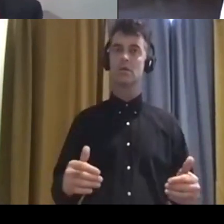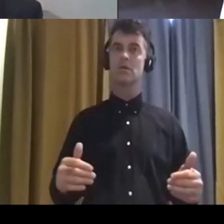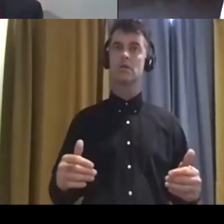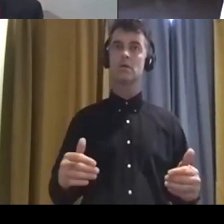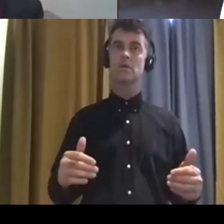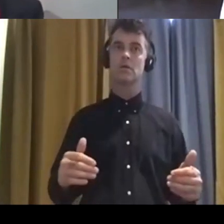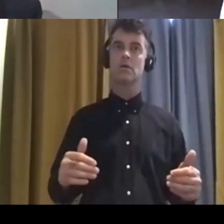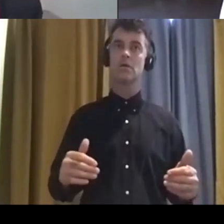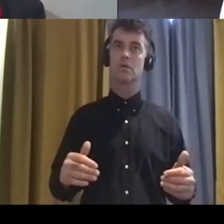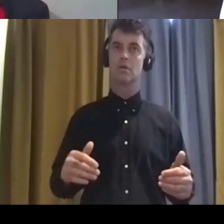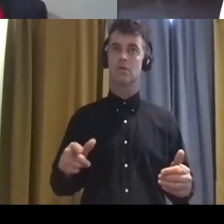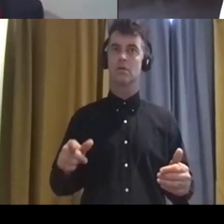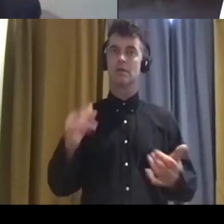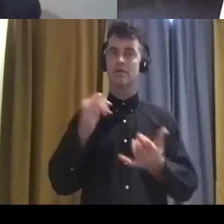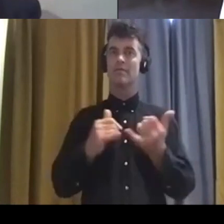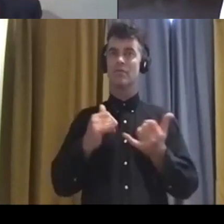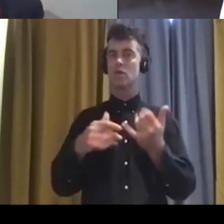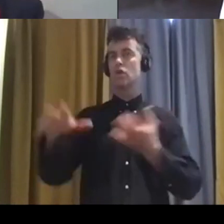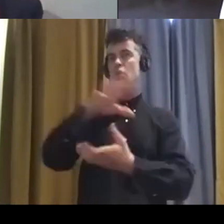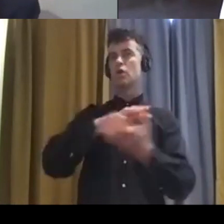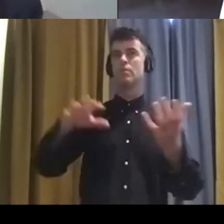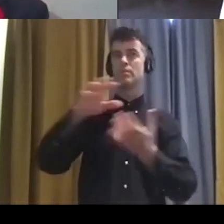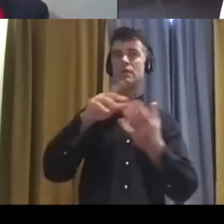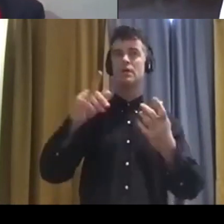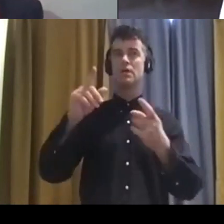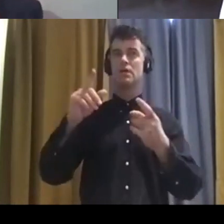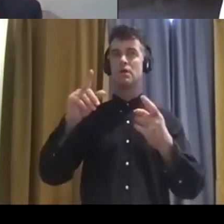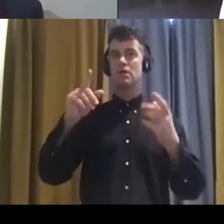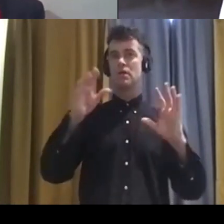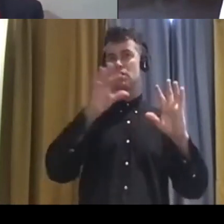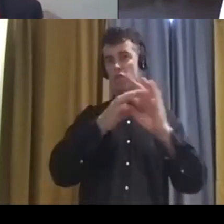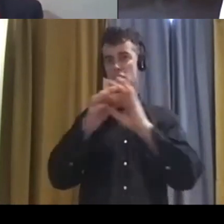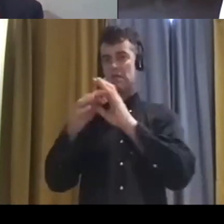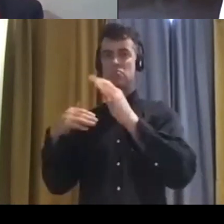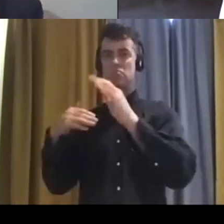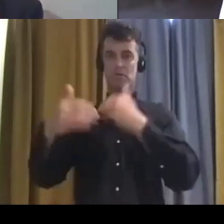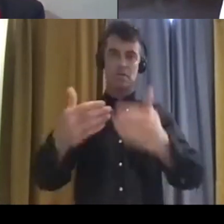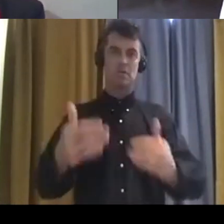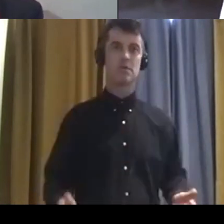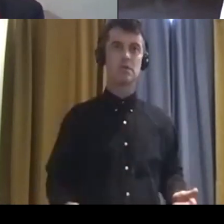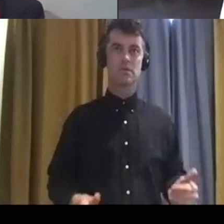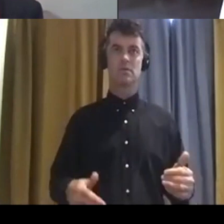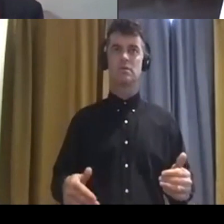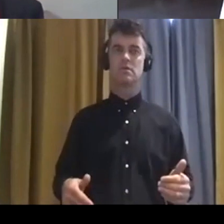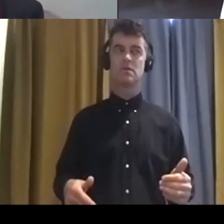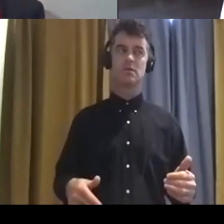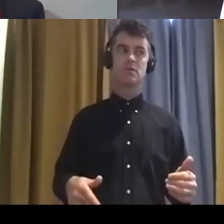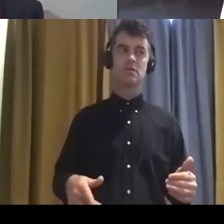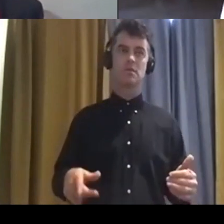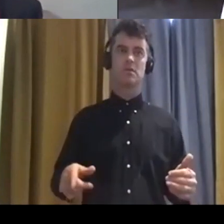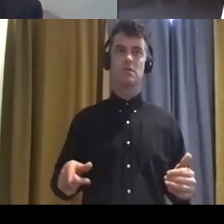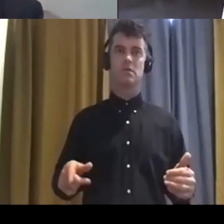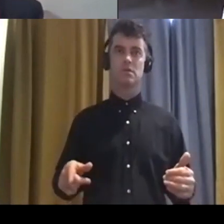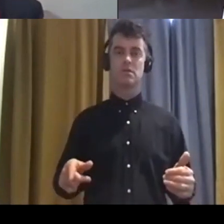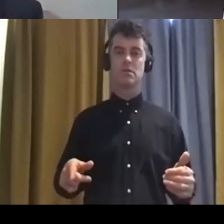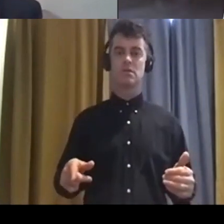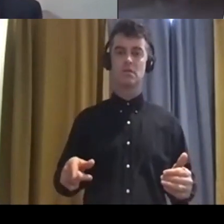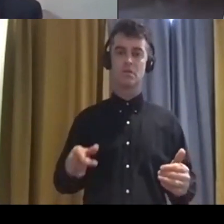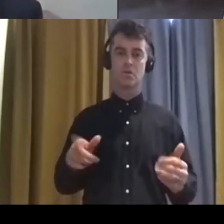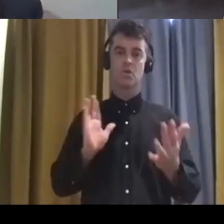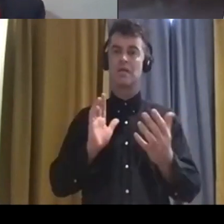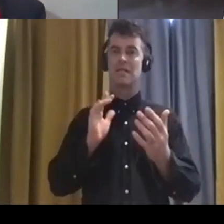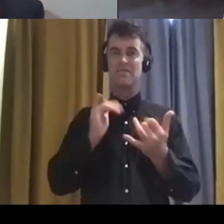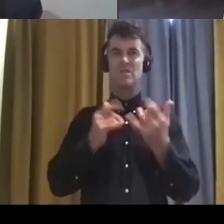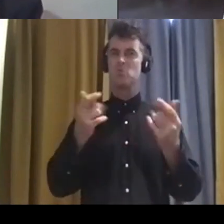this is a very complex chain management process that is fascinating to go through. Yeah and